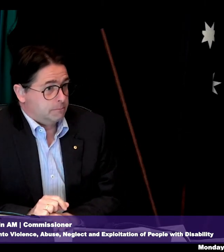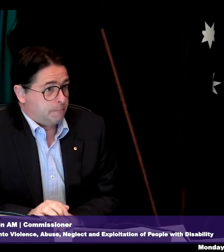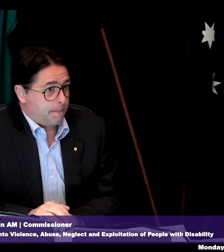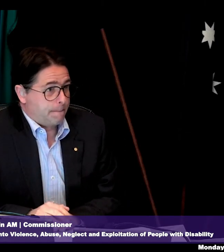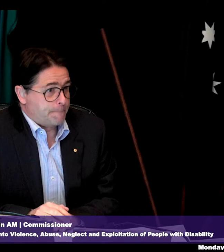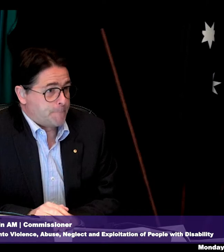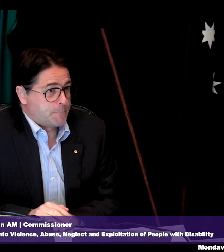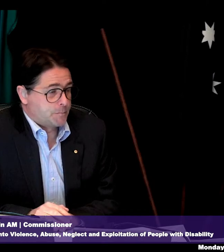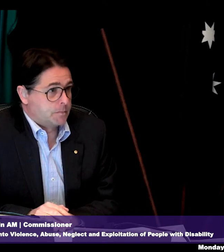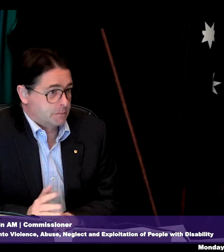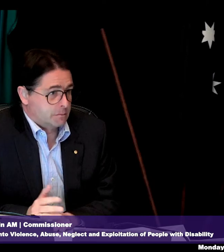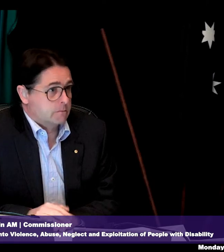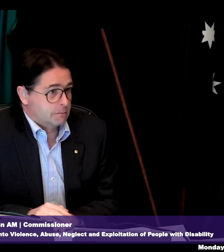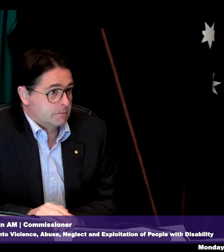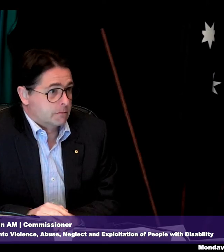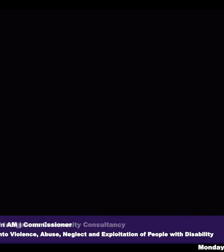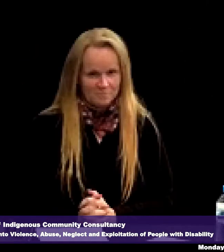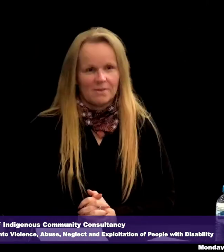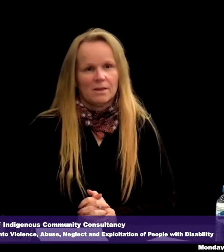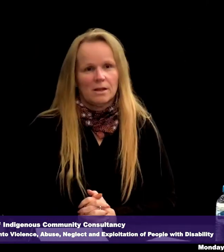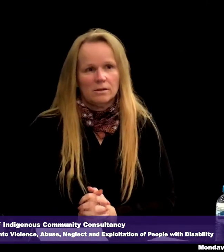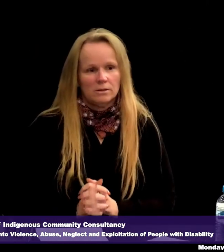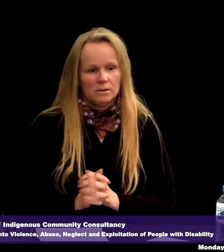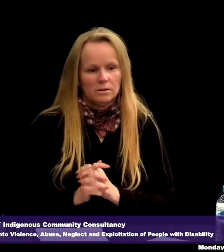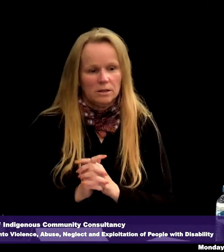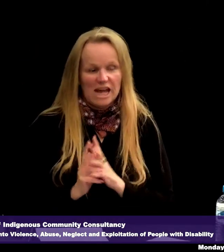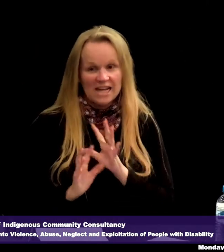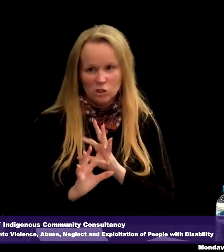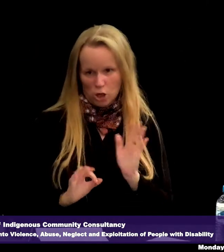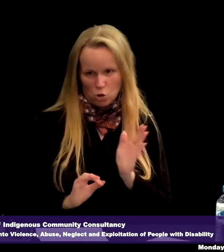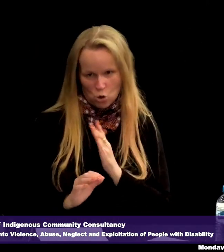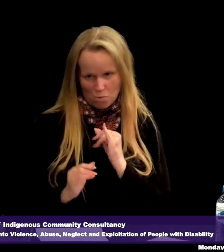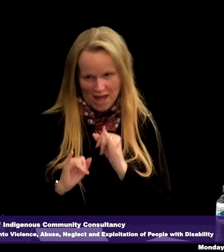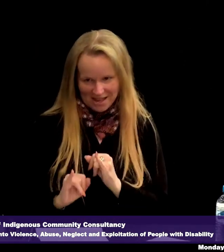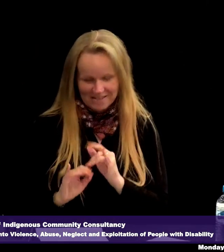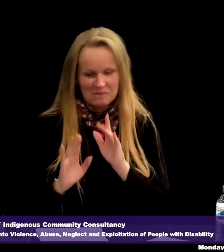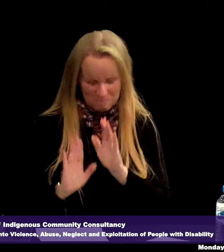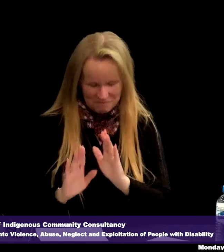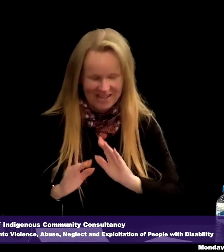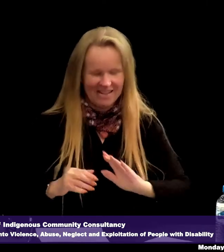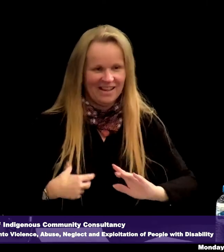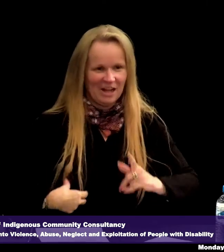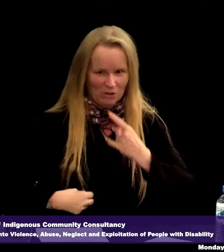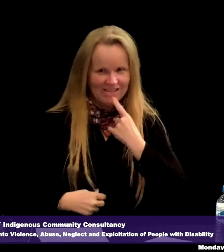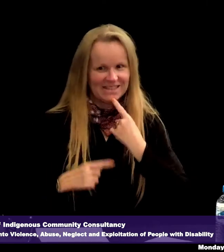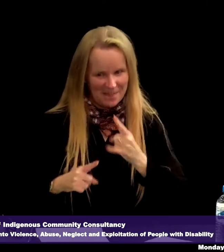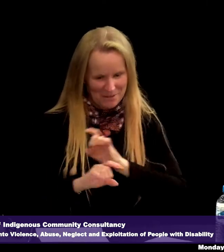the individual's needs? JODY BARNEY: It's not all bad. I will say that first up.